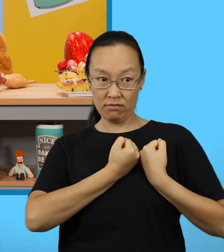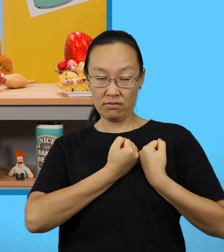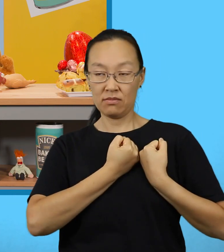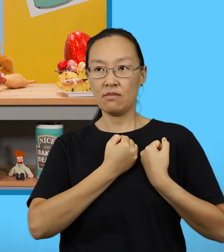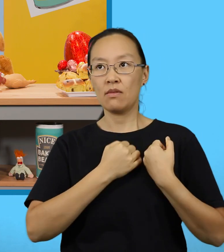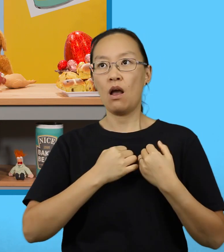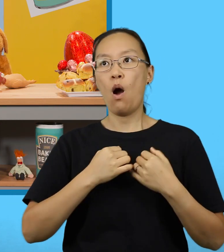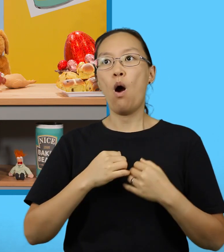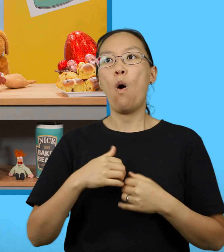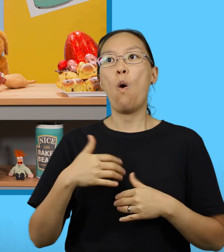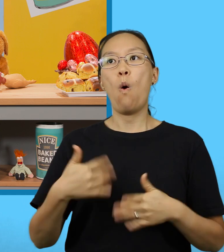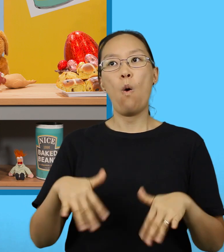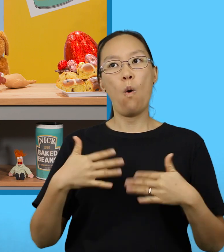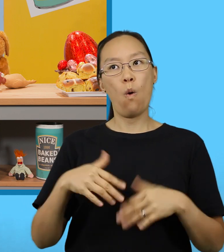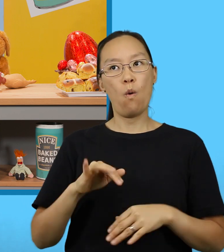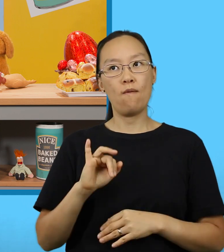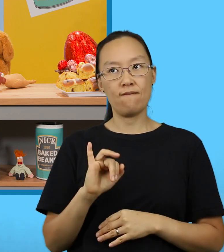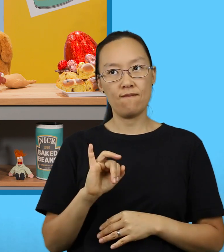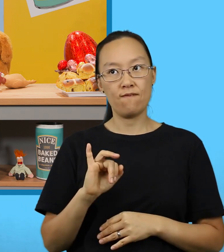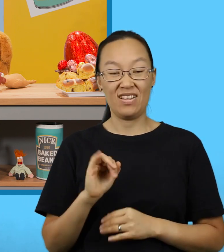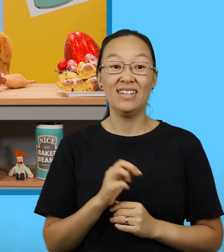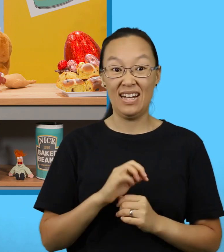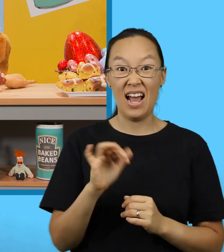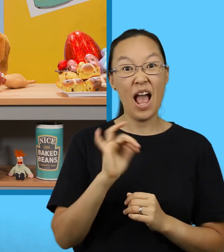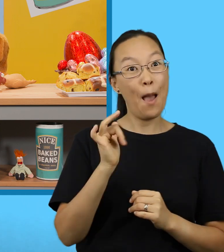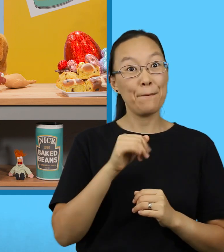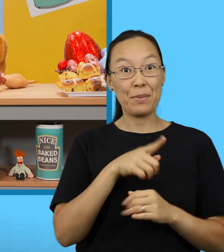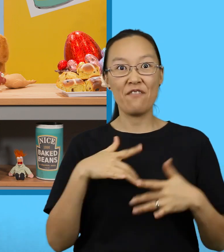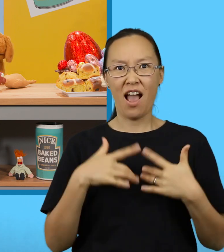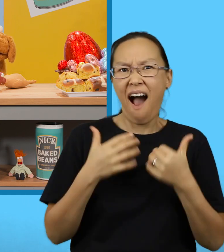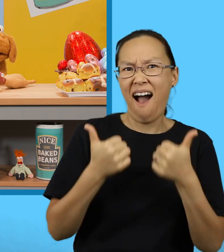Oh boy. Yeah. It might sound good when we think that the all-fair judge